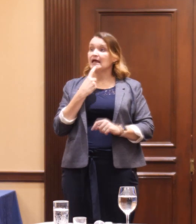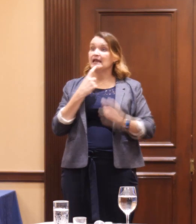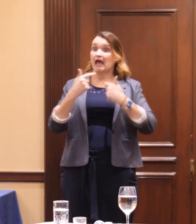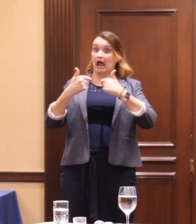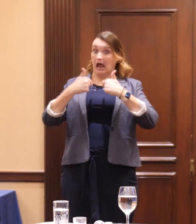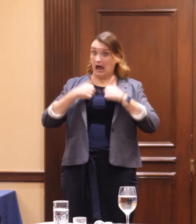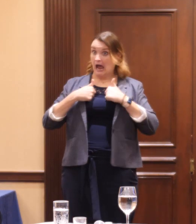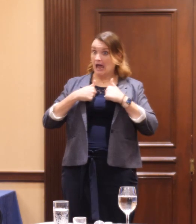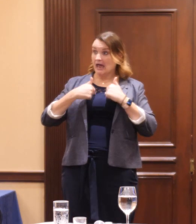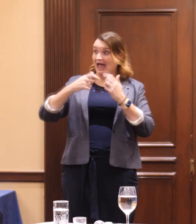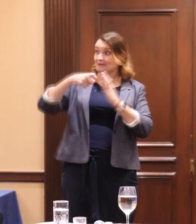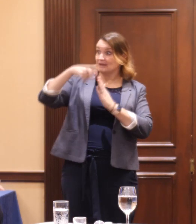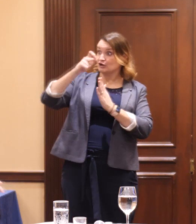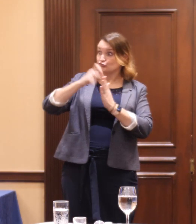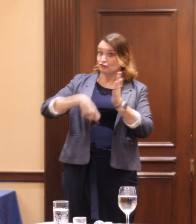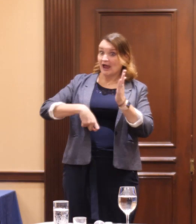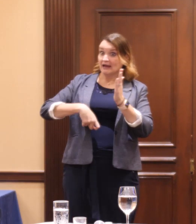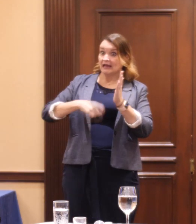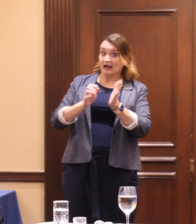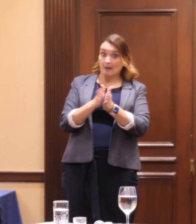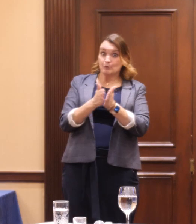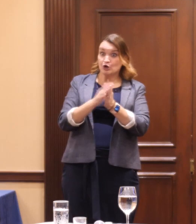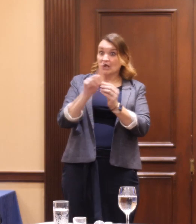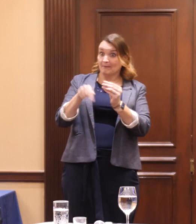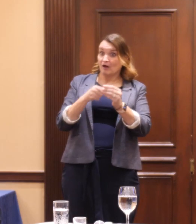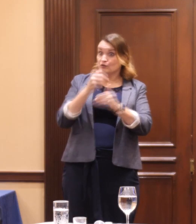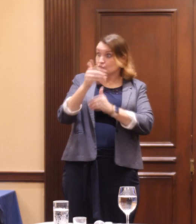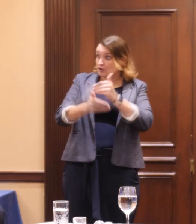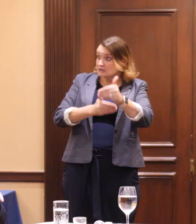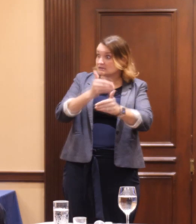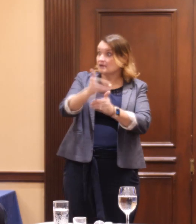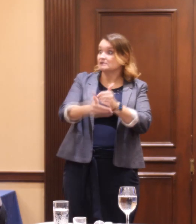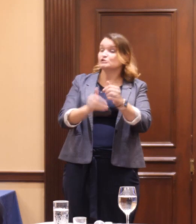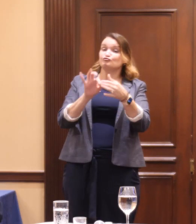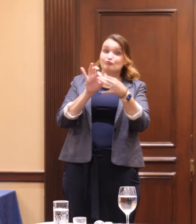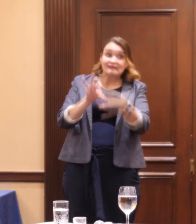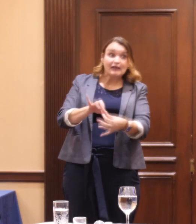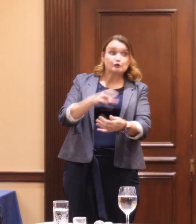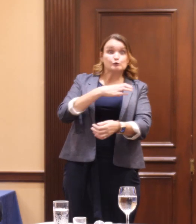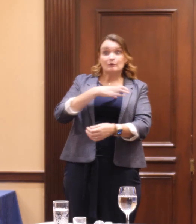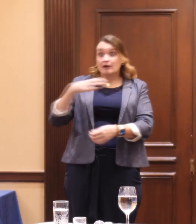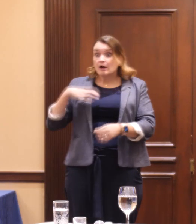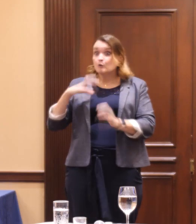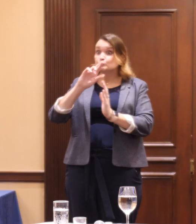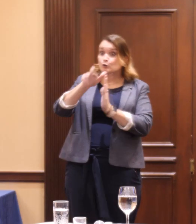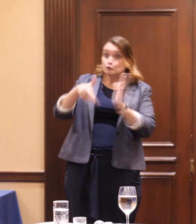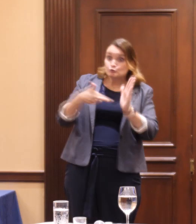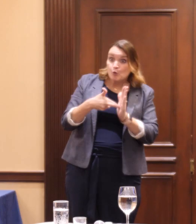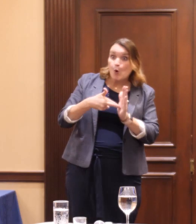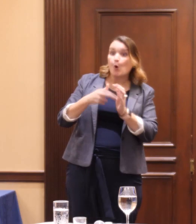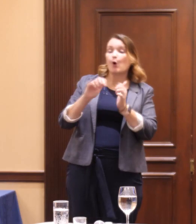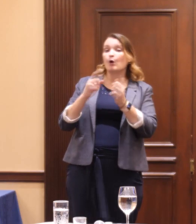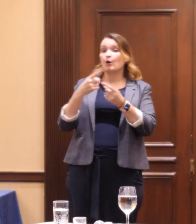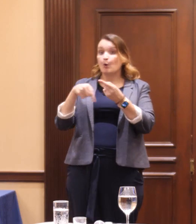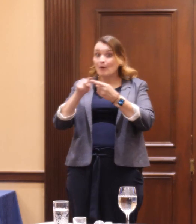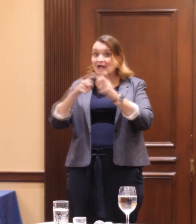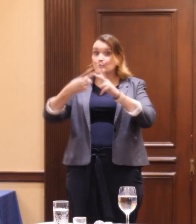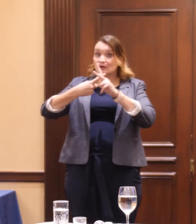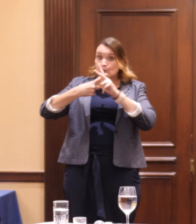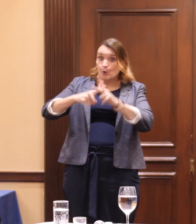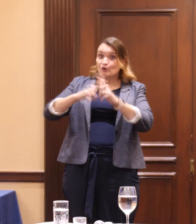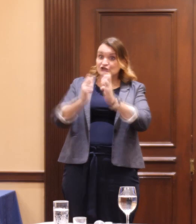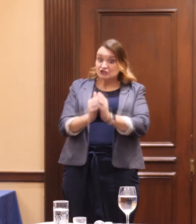writing a book about this process in the council's role in the Council's origin I was writing lots of